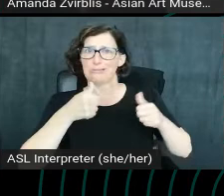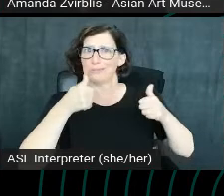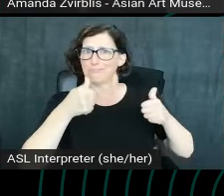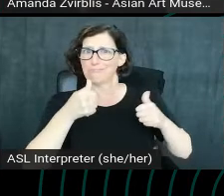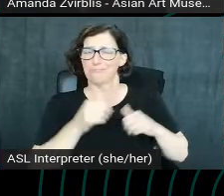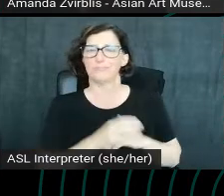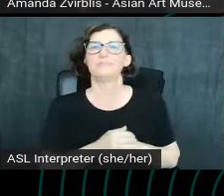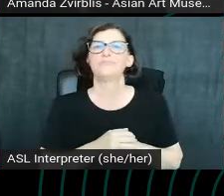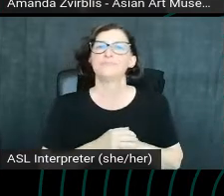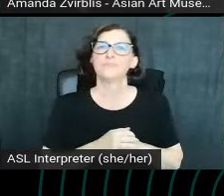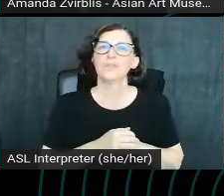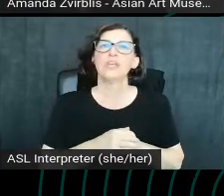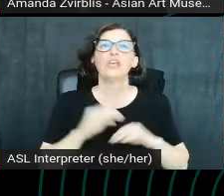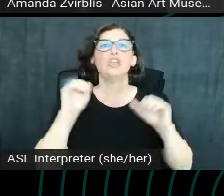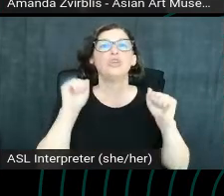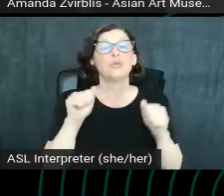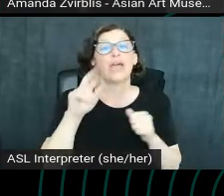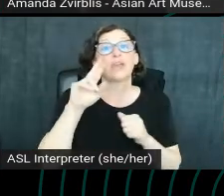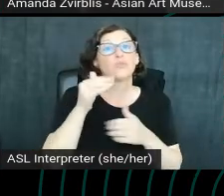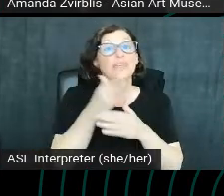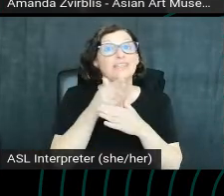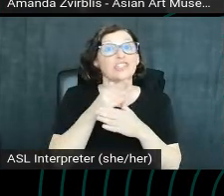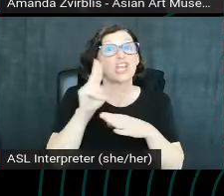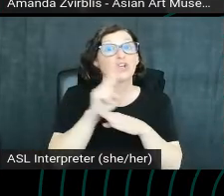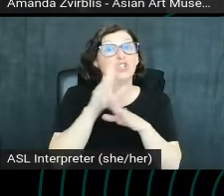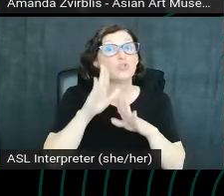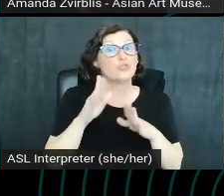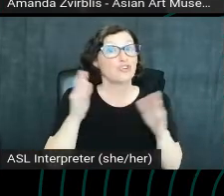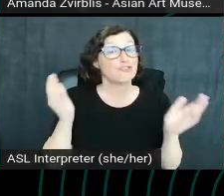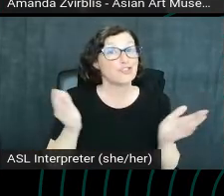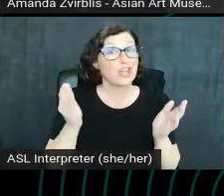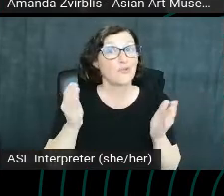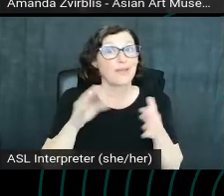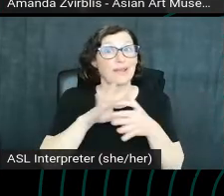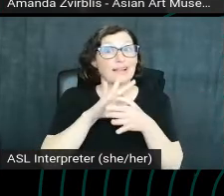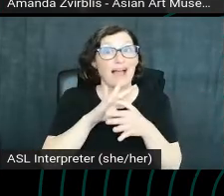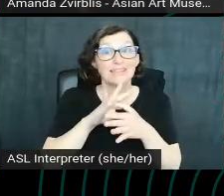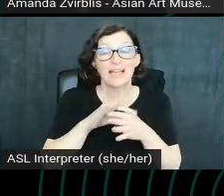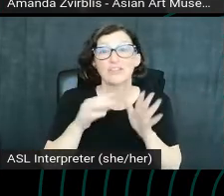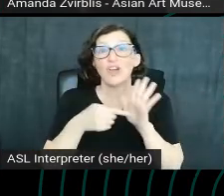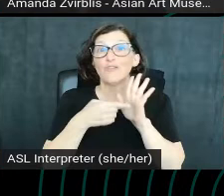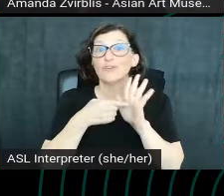You could also re-share user-generated content like social media posts from visitors